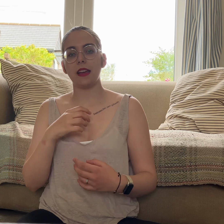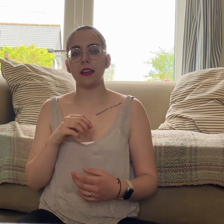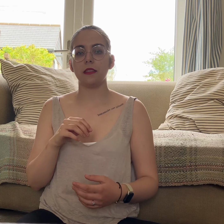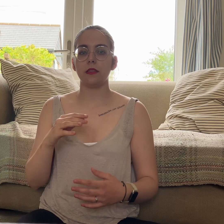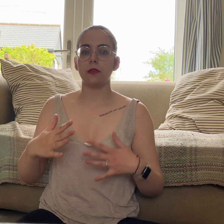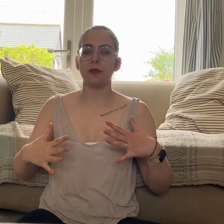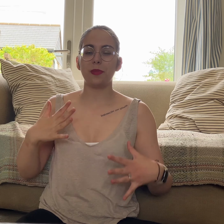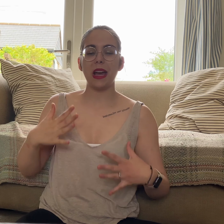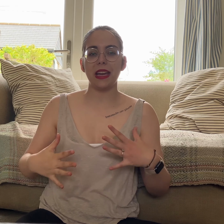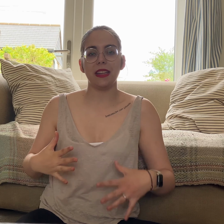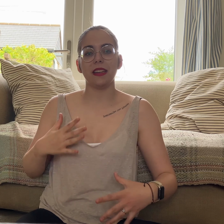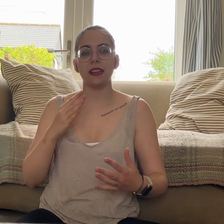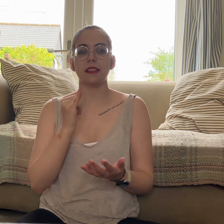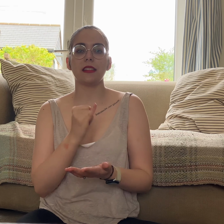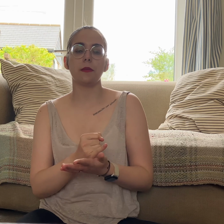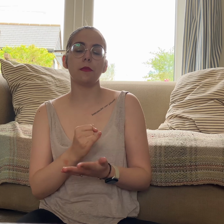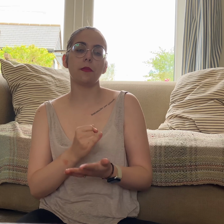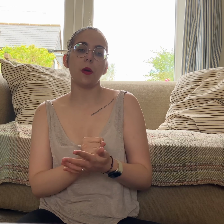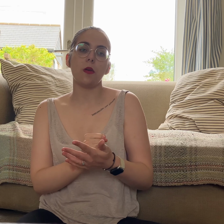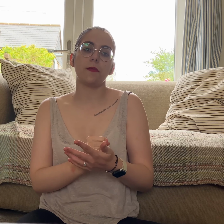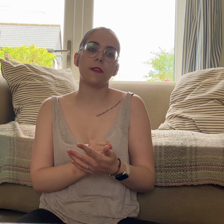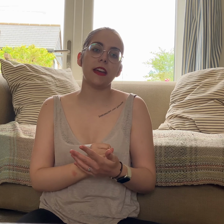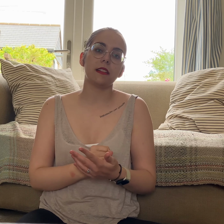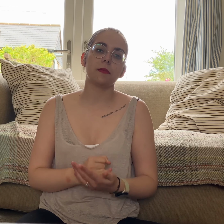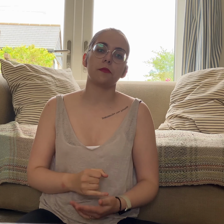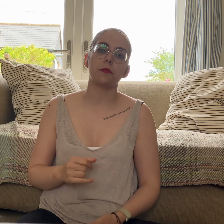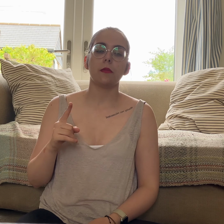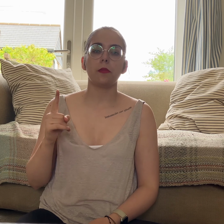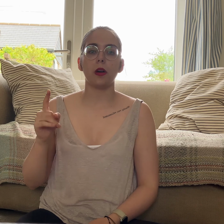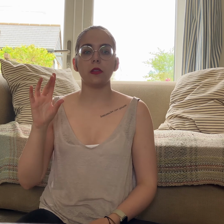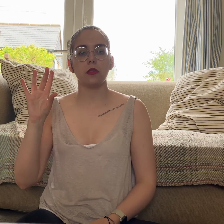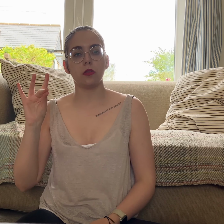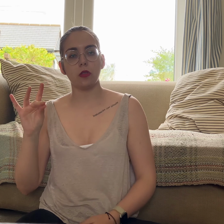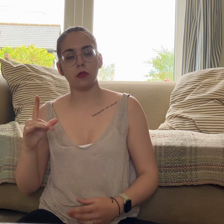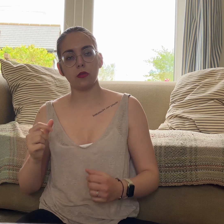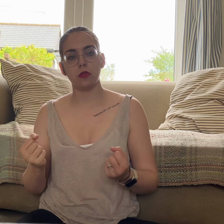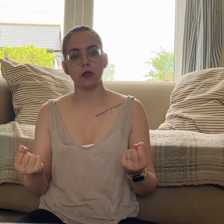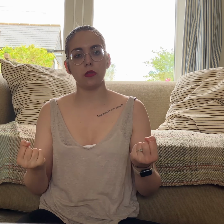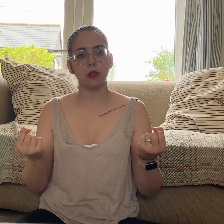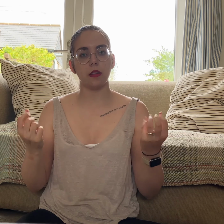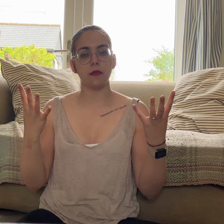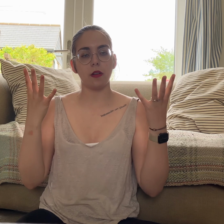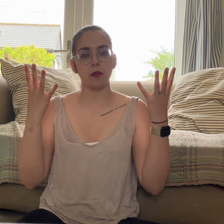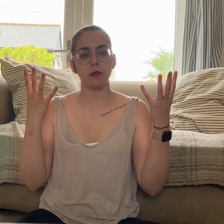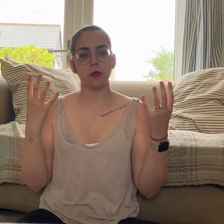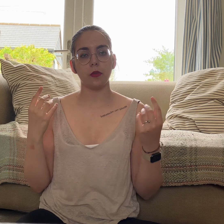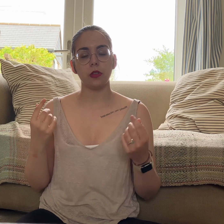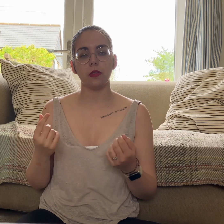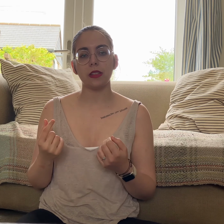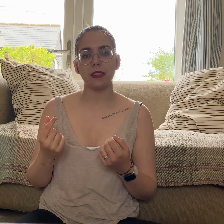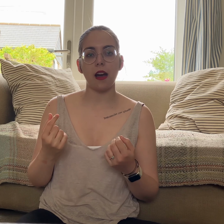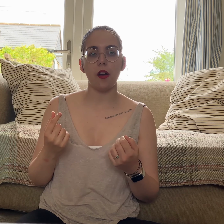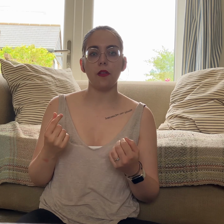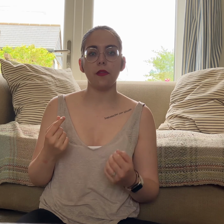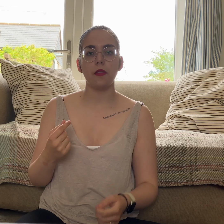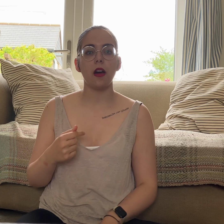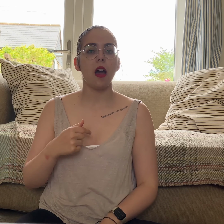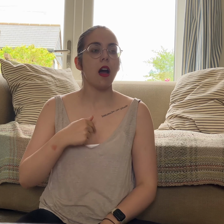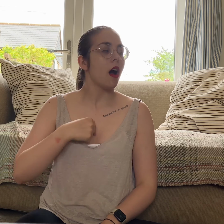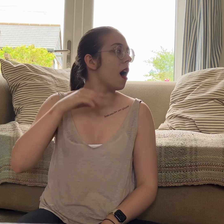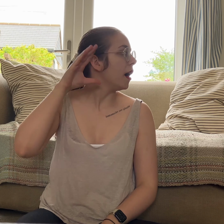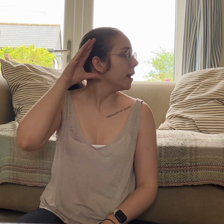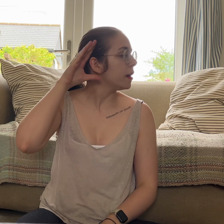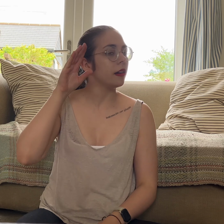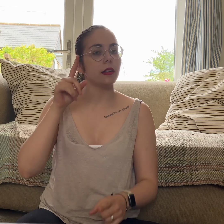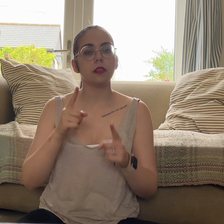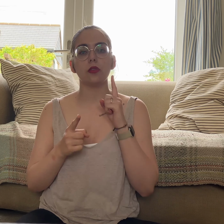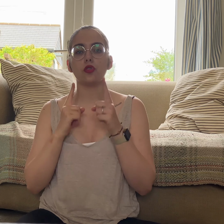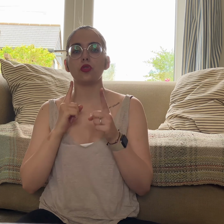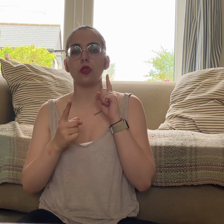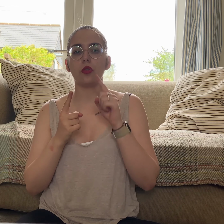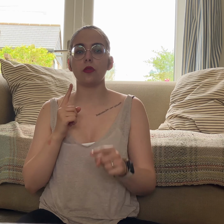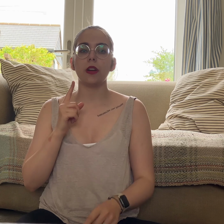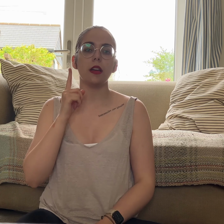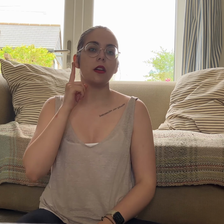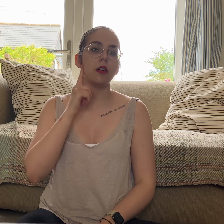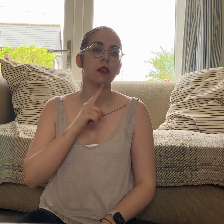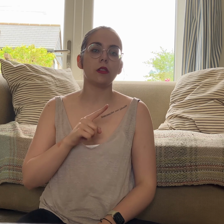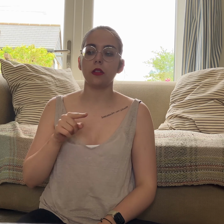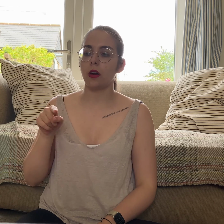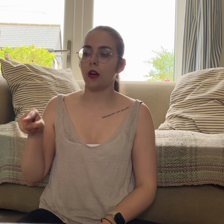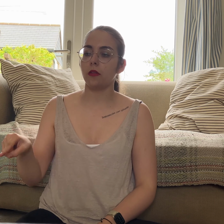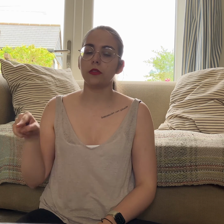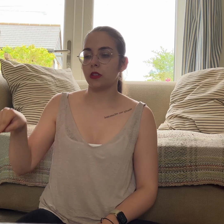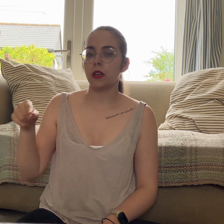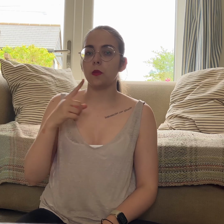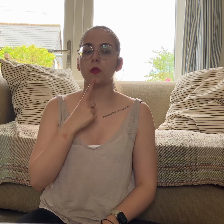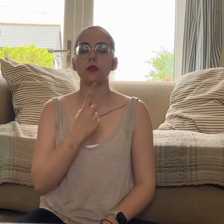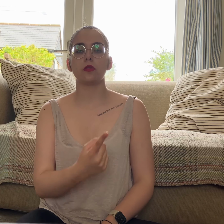and your pain is imperfect but don't you give up on yourself. I heard a story, a girl, she once